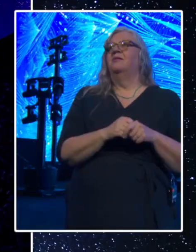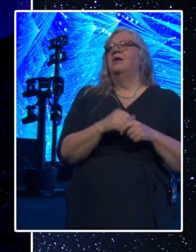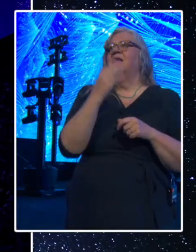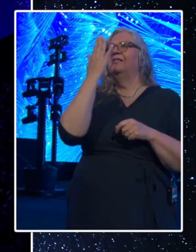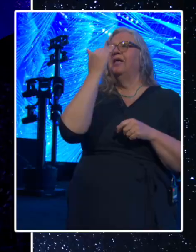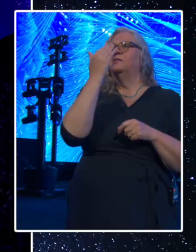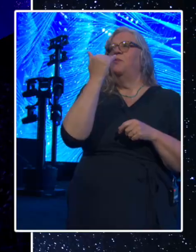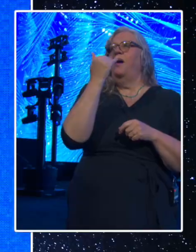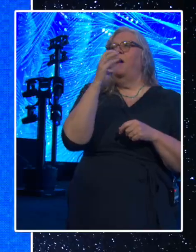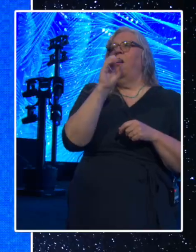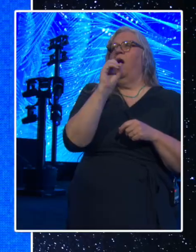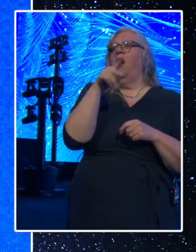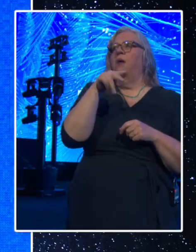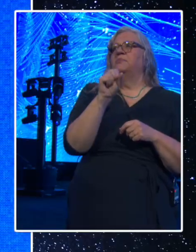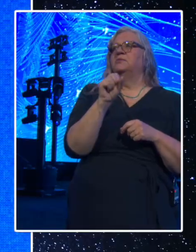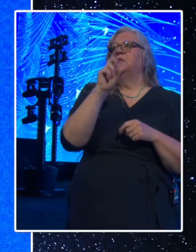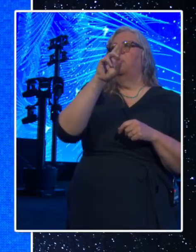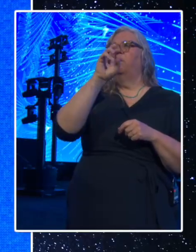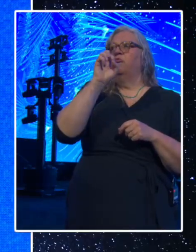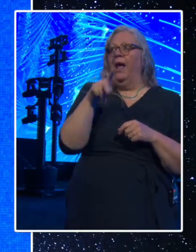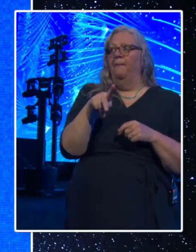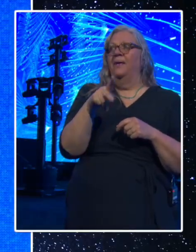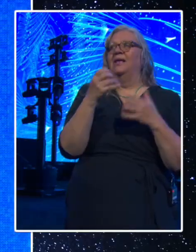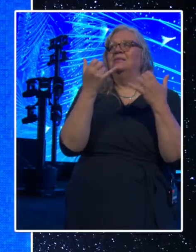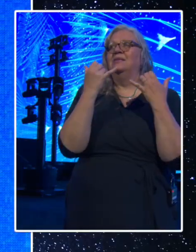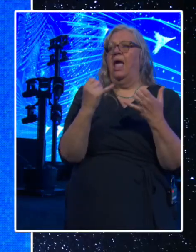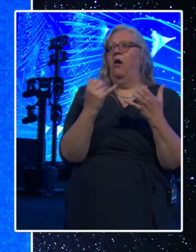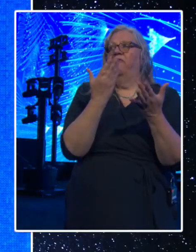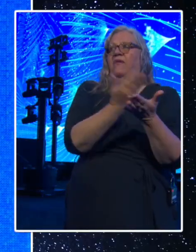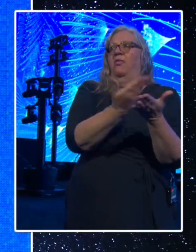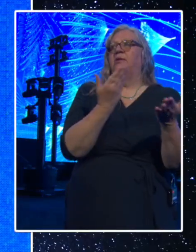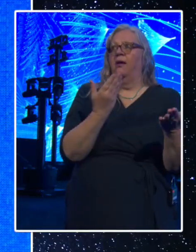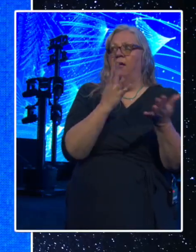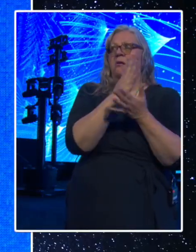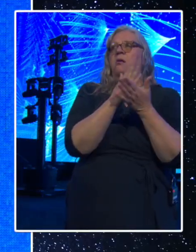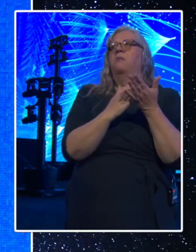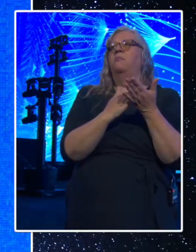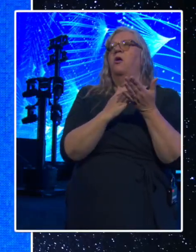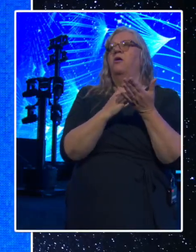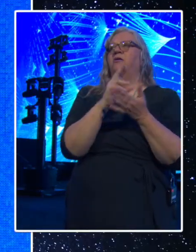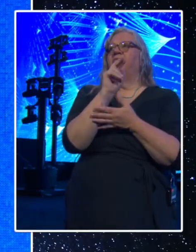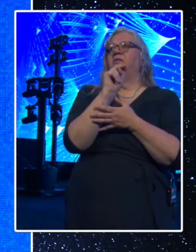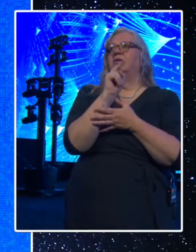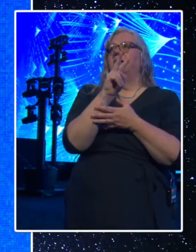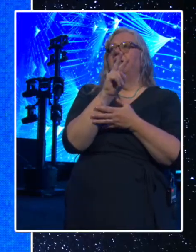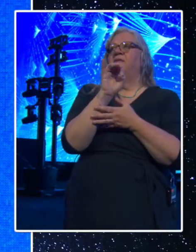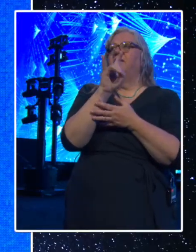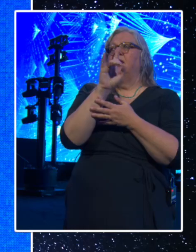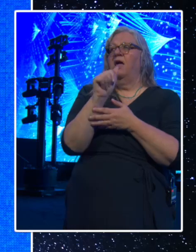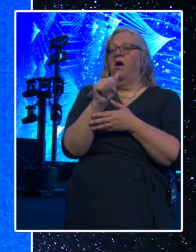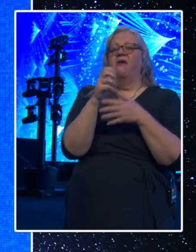And that is why OpsRamp has now been validated as a part of the NVIDIA AI Factory ecosystem,